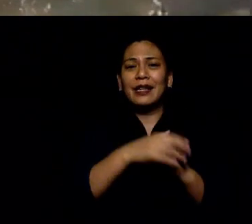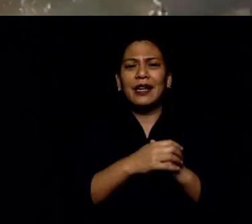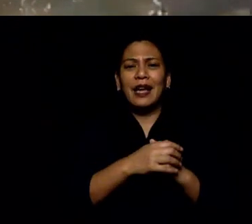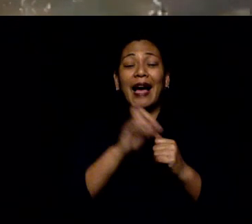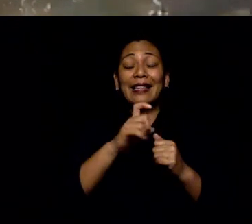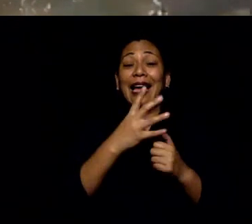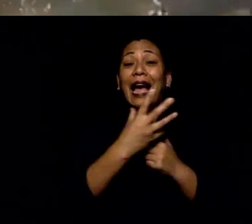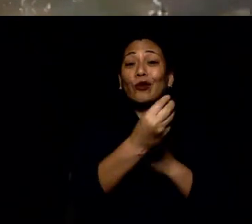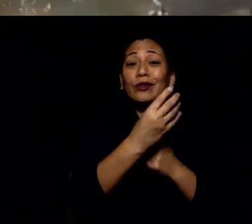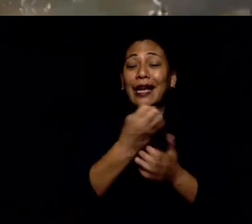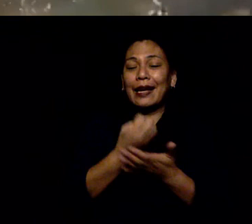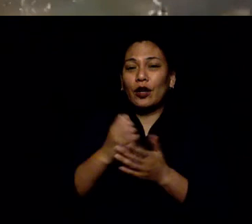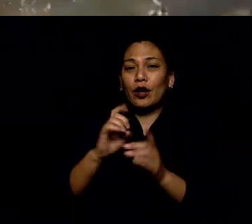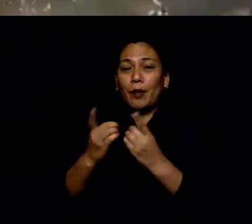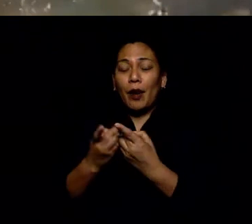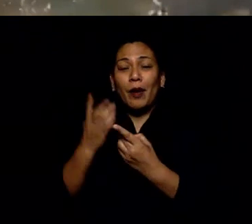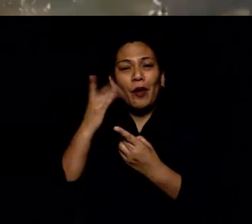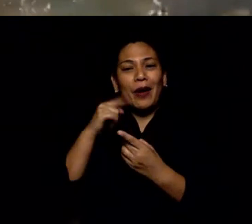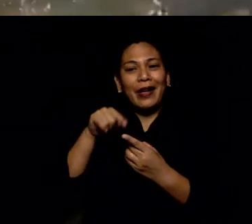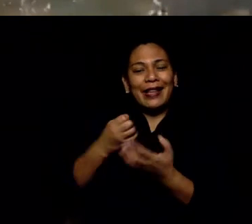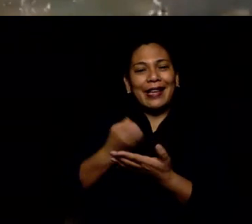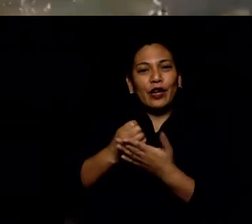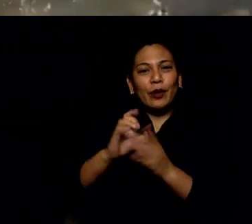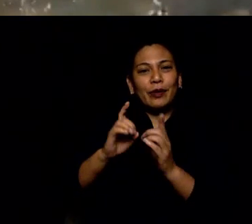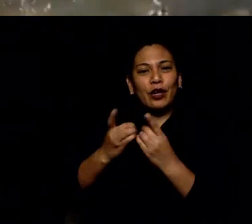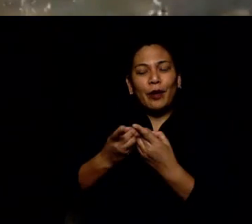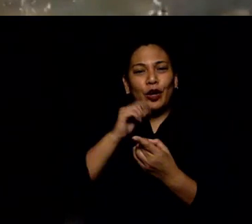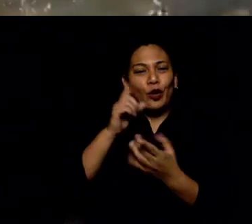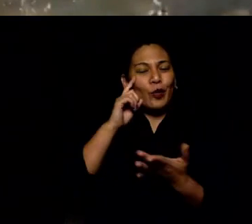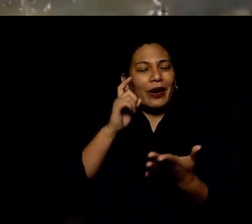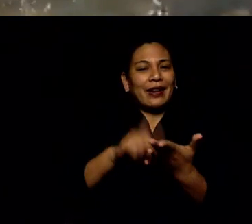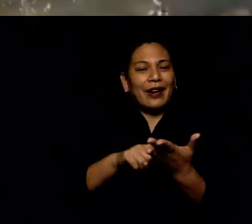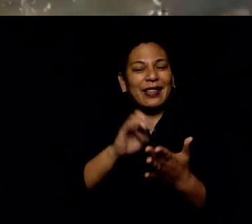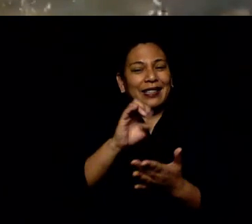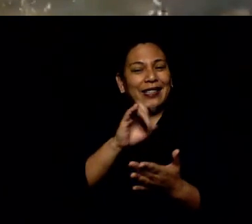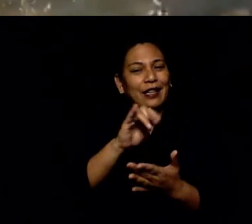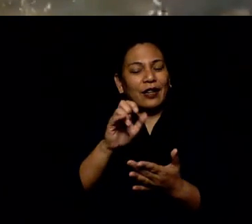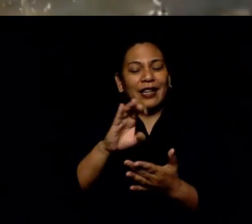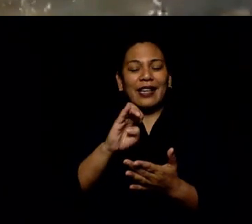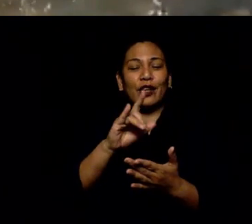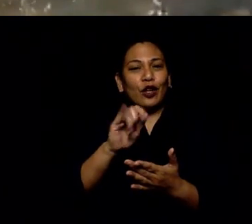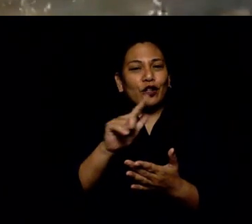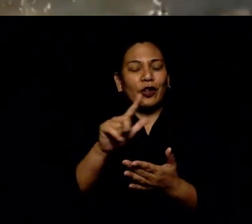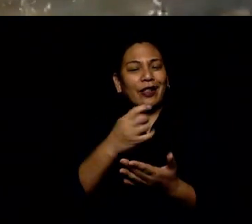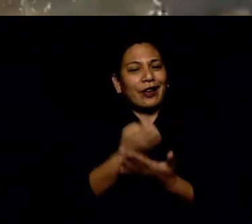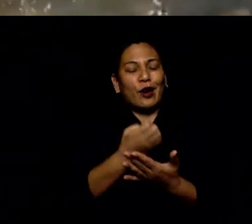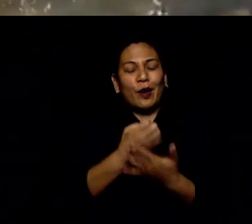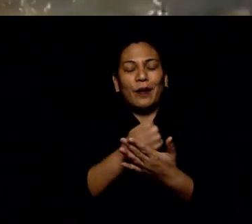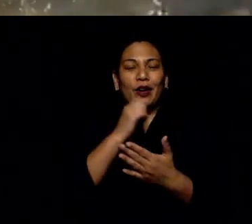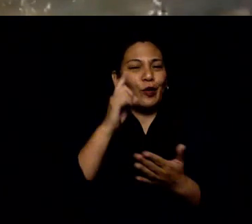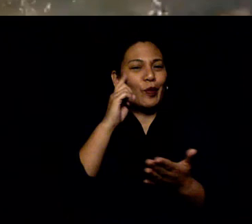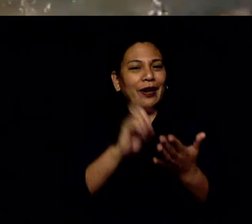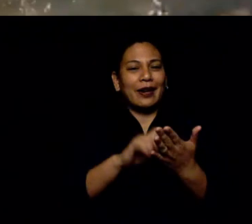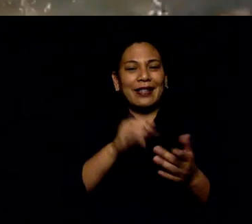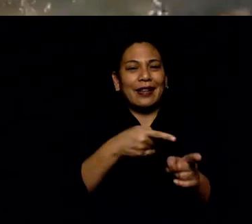department still doesn't recognize the existence of ecological economics.